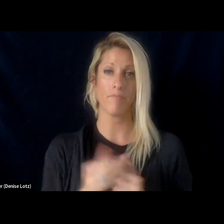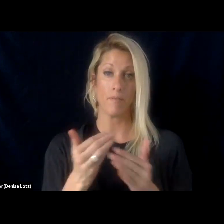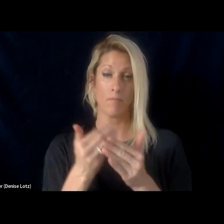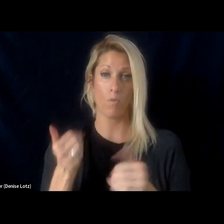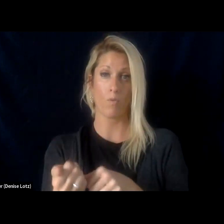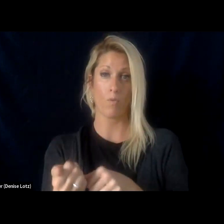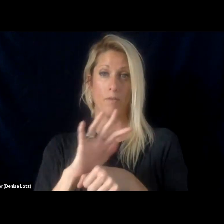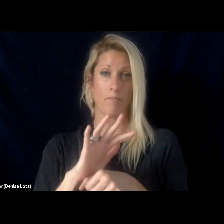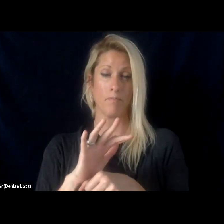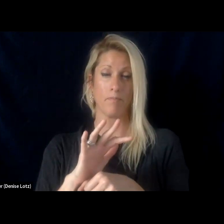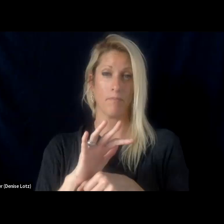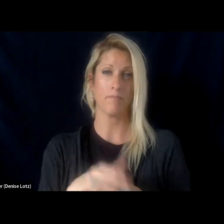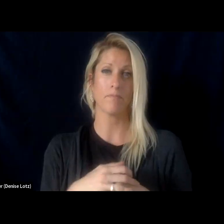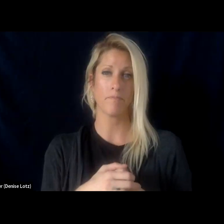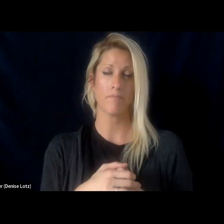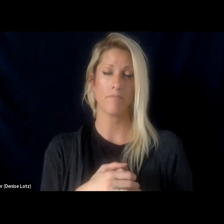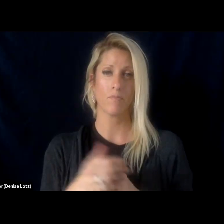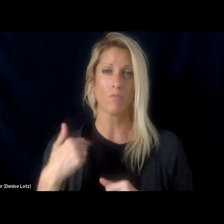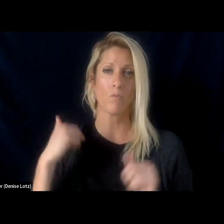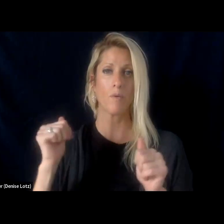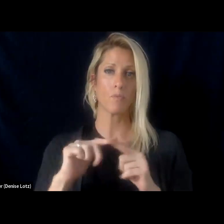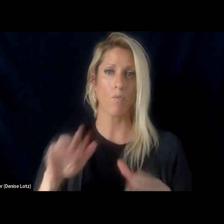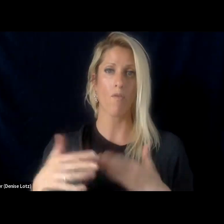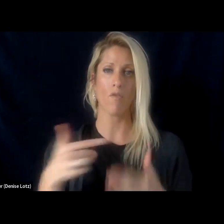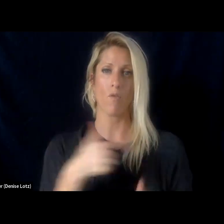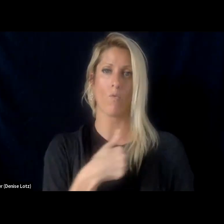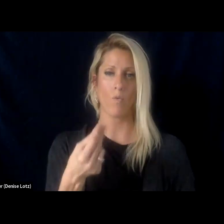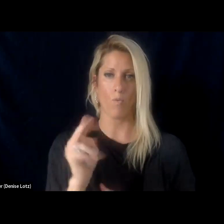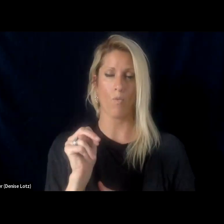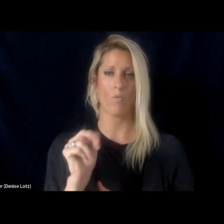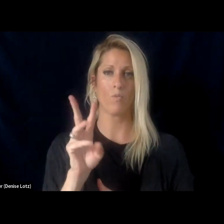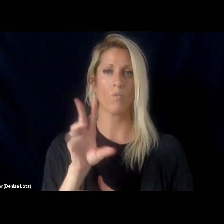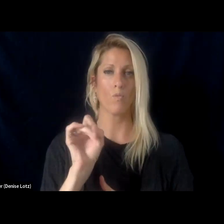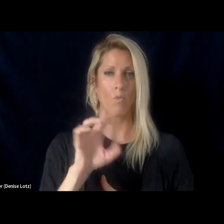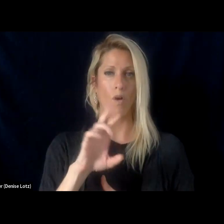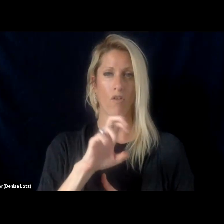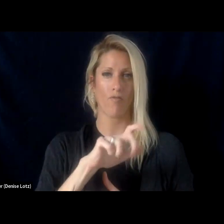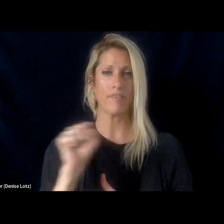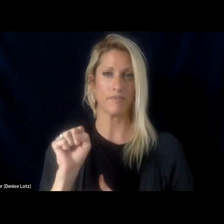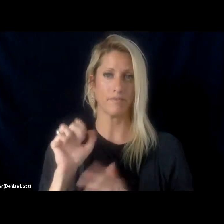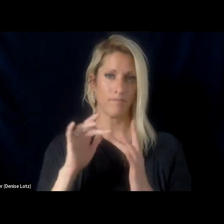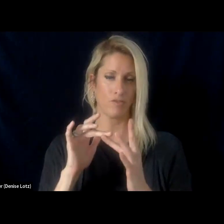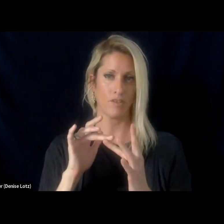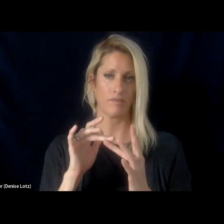to be able to offer our own wireless system. And in fact, we're piloting a wireless system